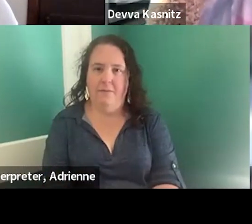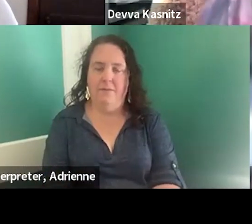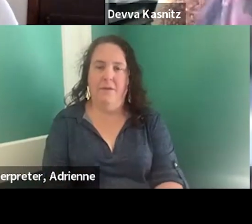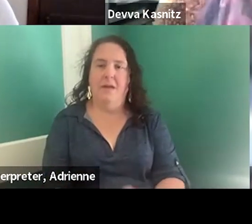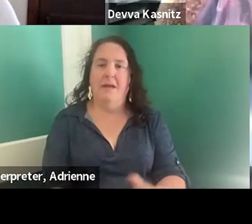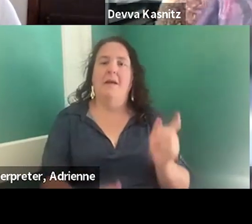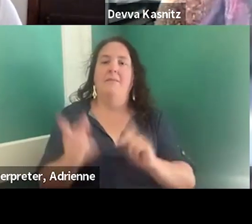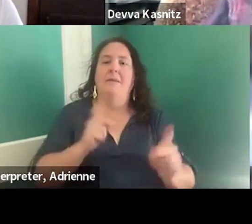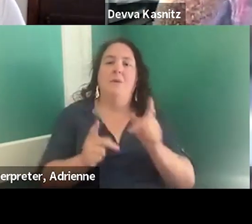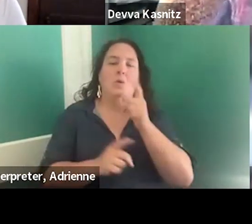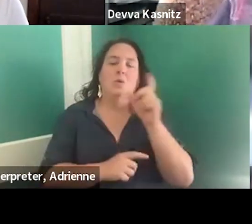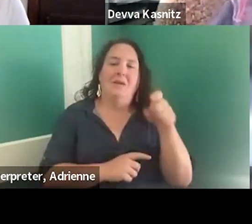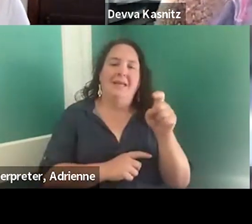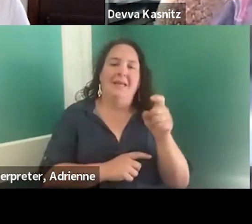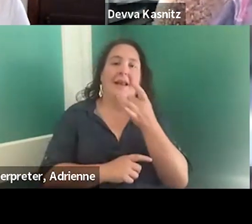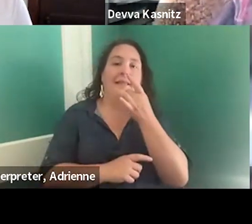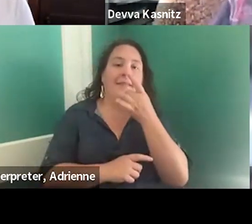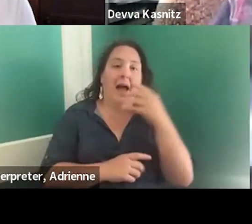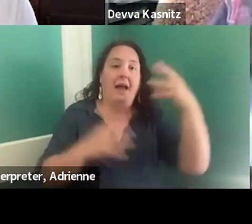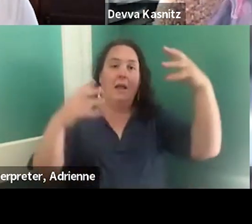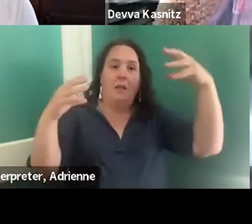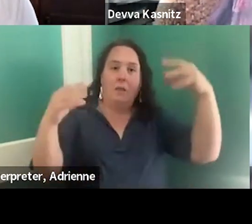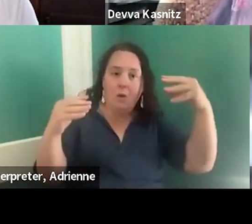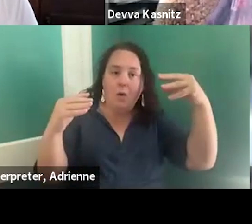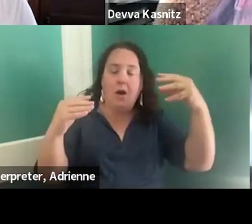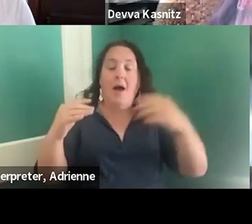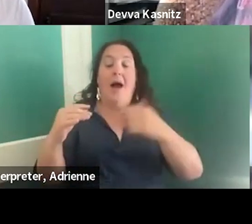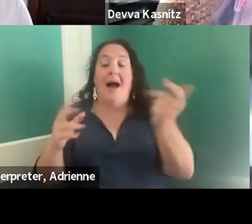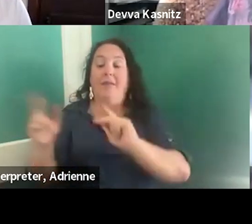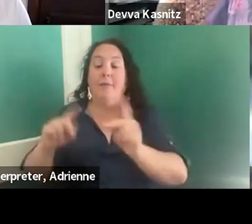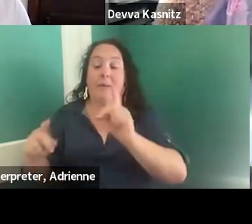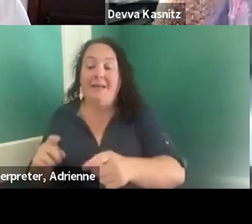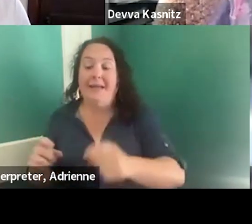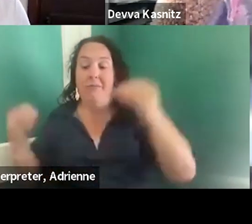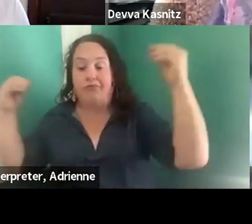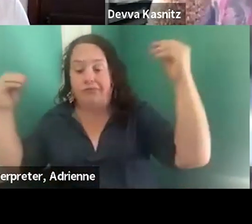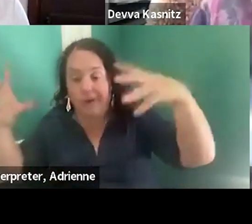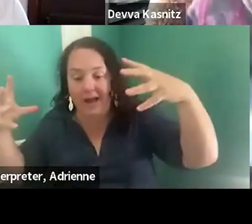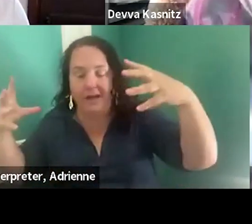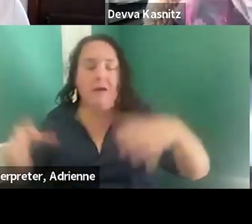and others who need it to be very bright, or people who need to be allowed to interrupt a story